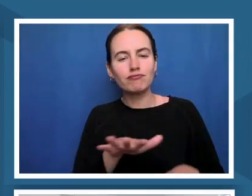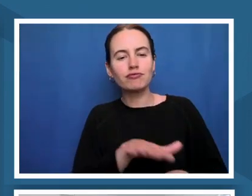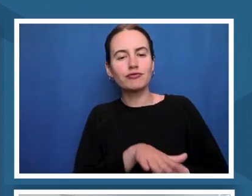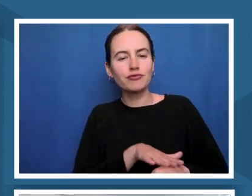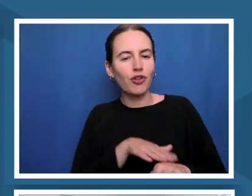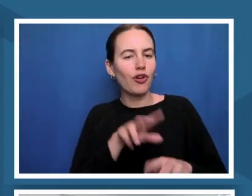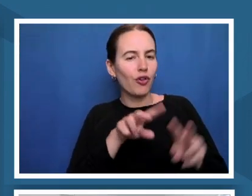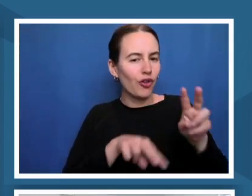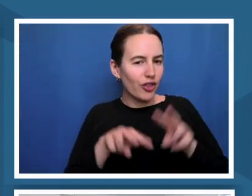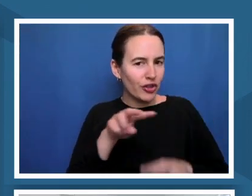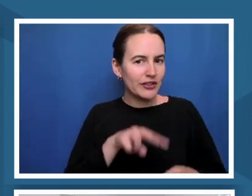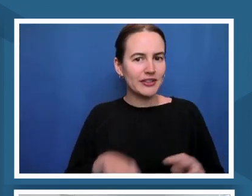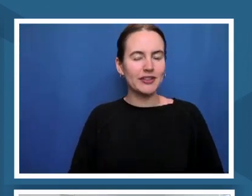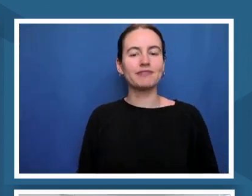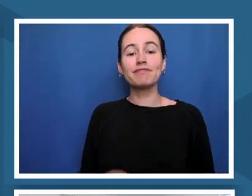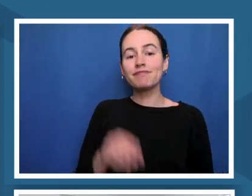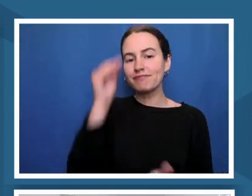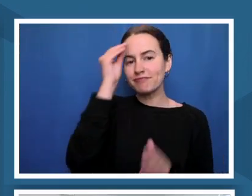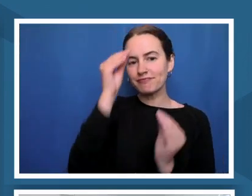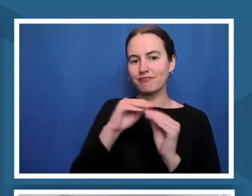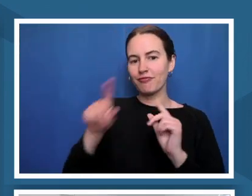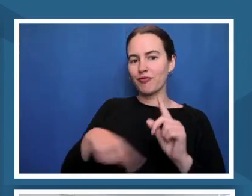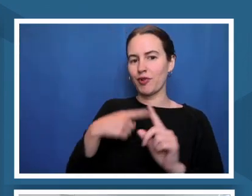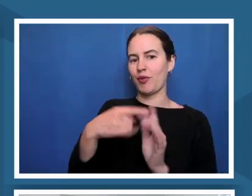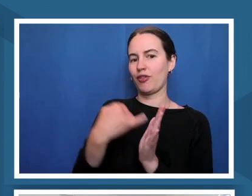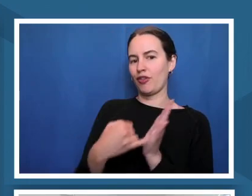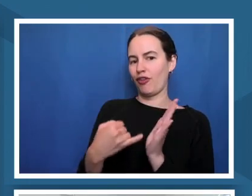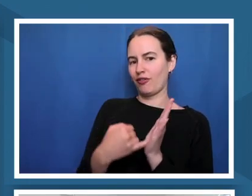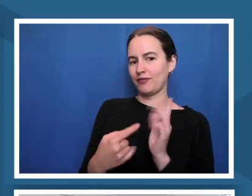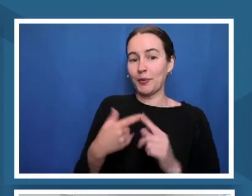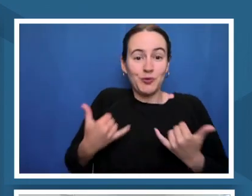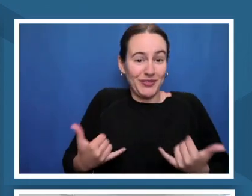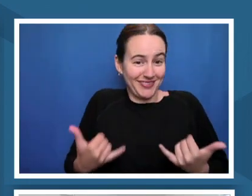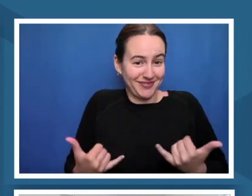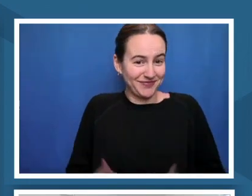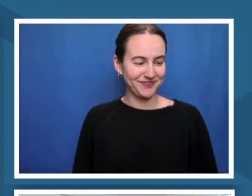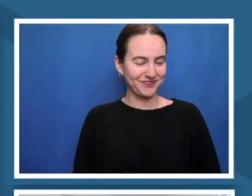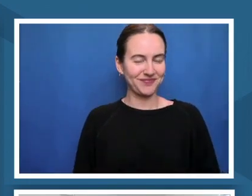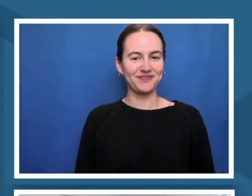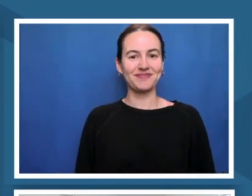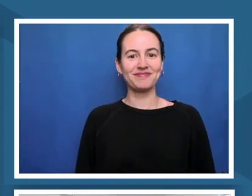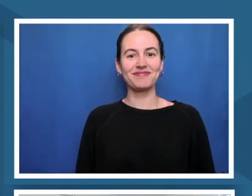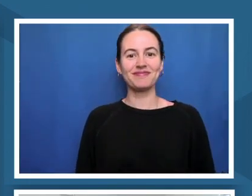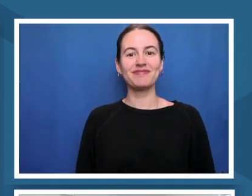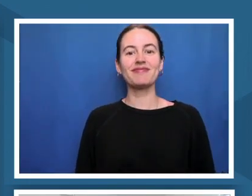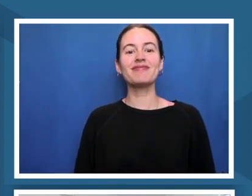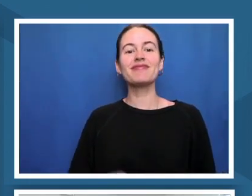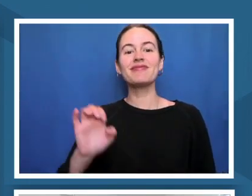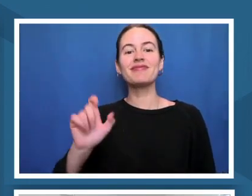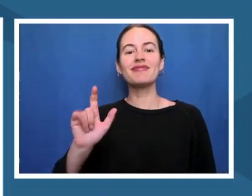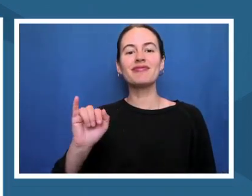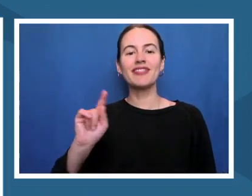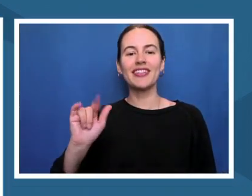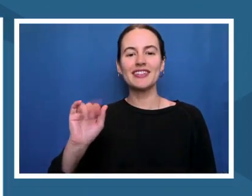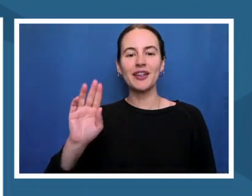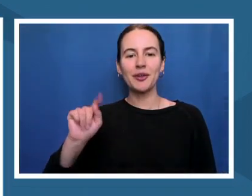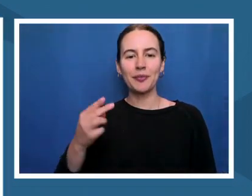more about the artwork featured in today's session thank you everybody for